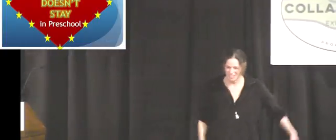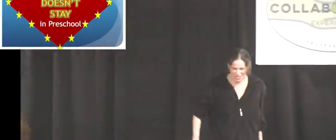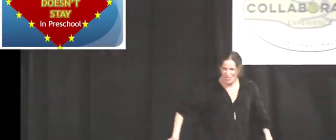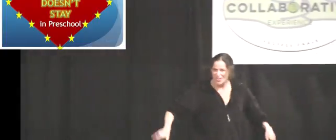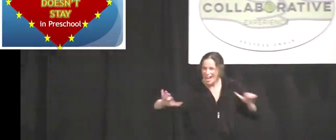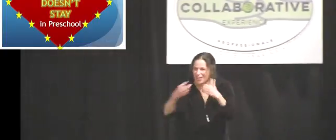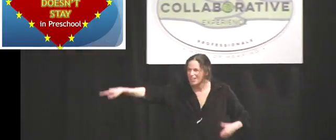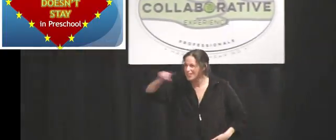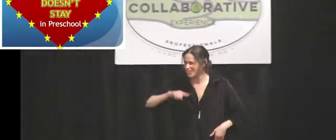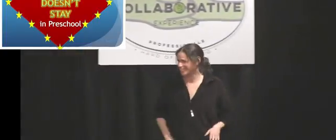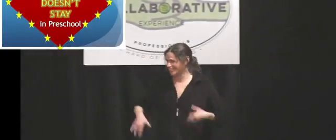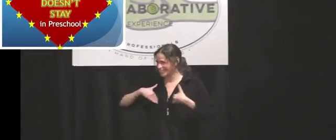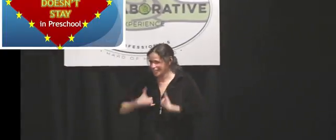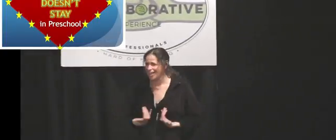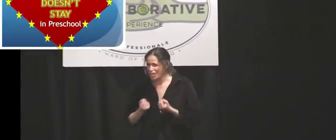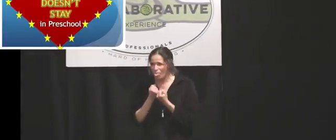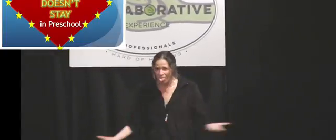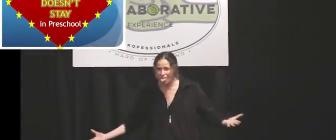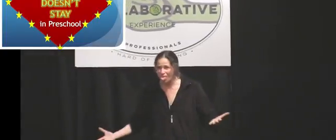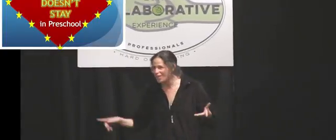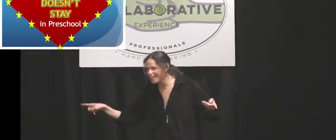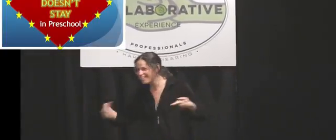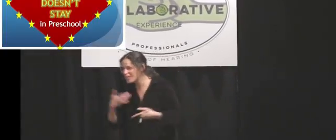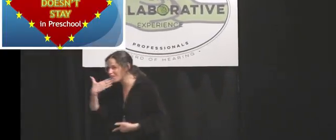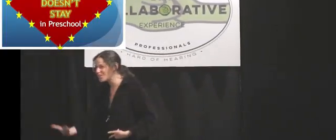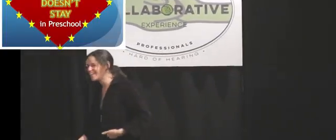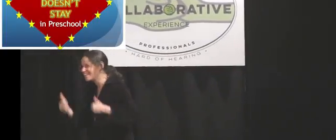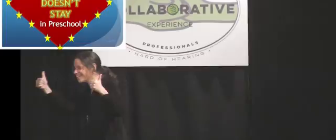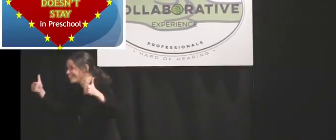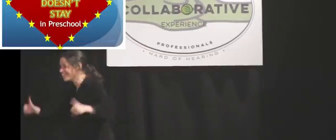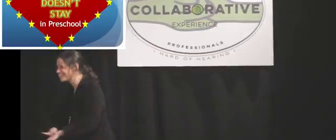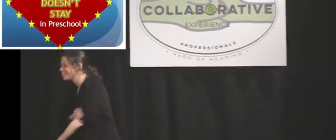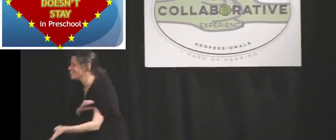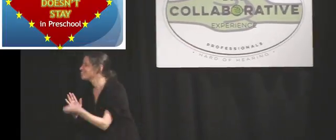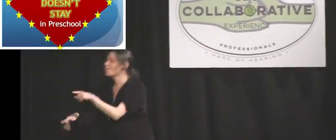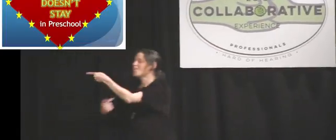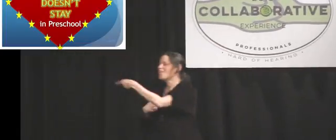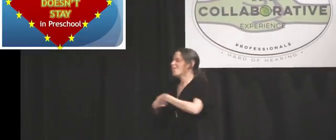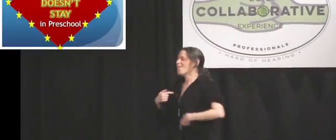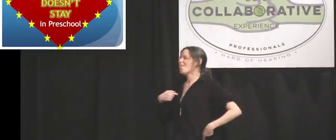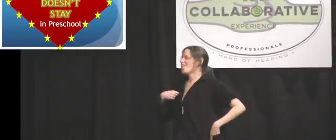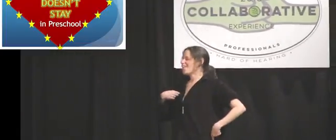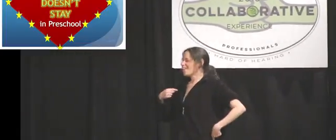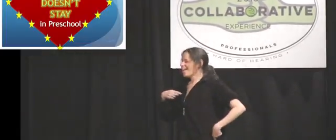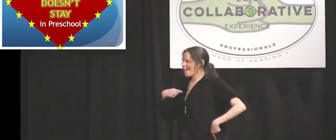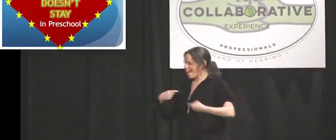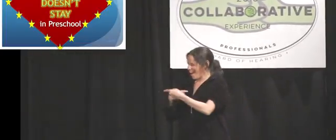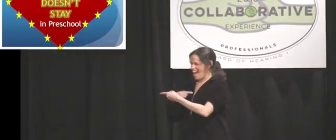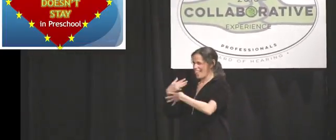Debbie: Hello! How is everybody? Tired? Worn out?